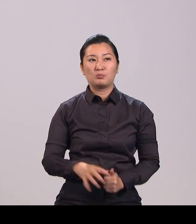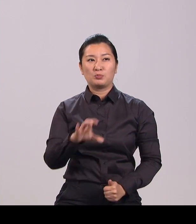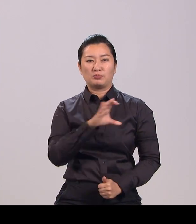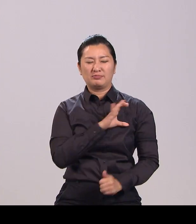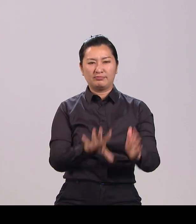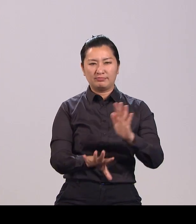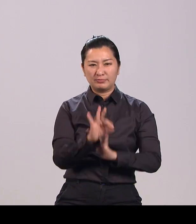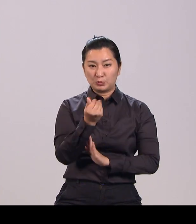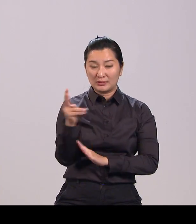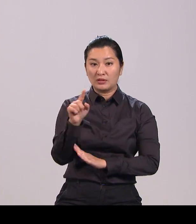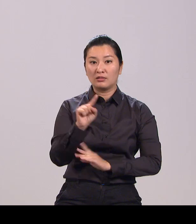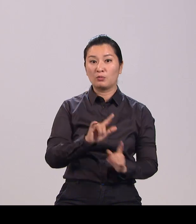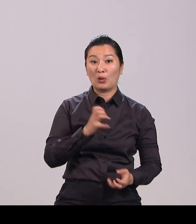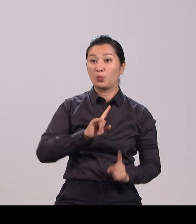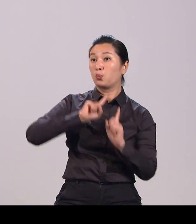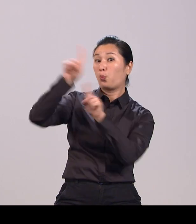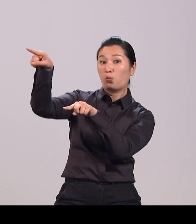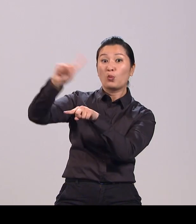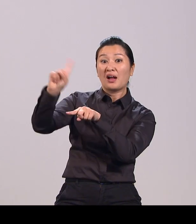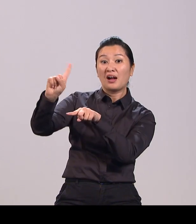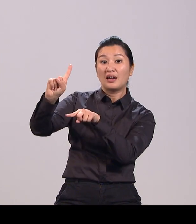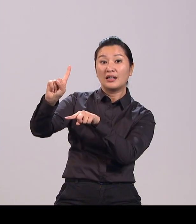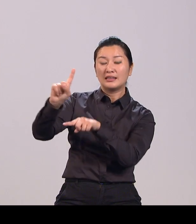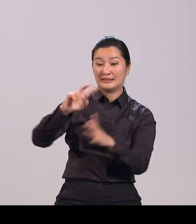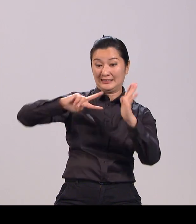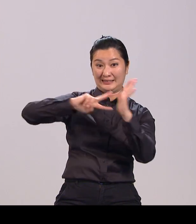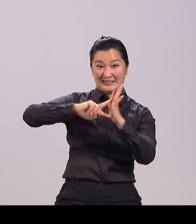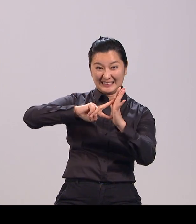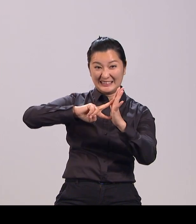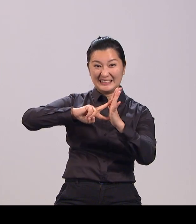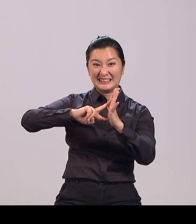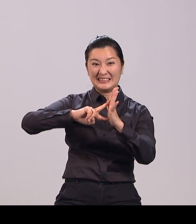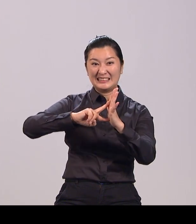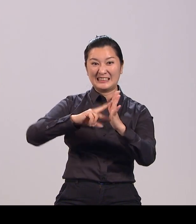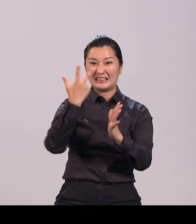Three with family connections and a fourth one with a link to Batam.